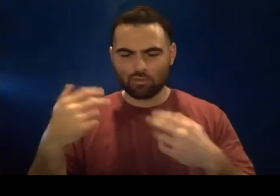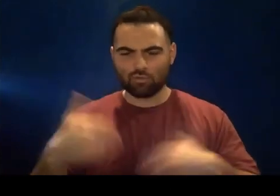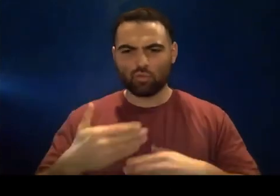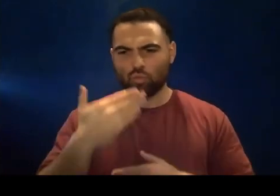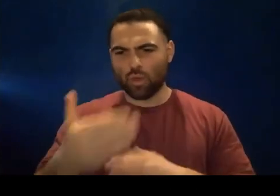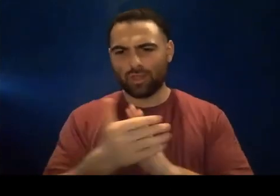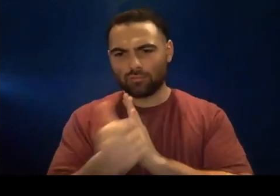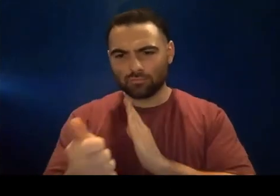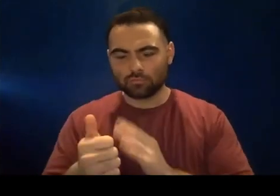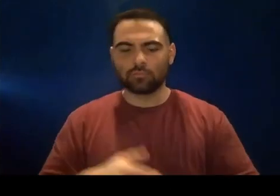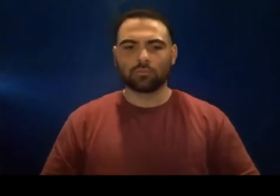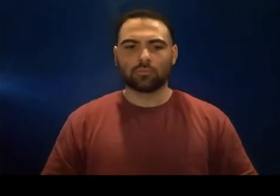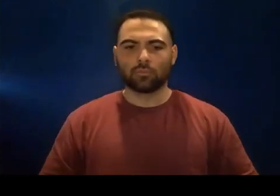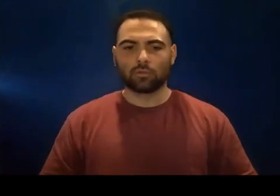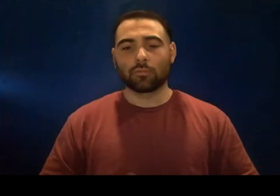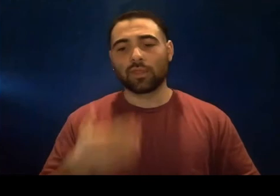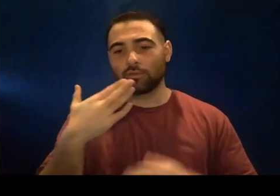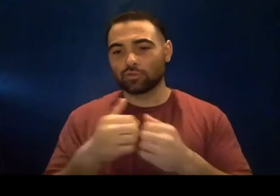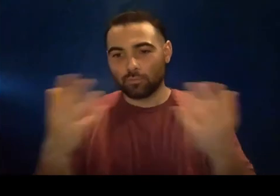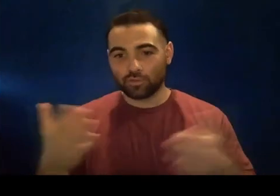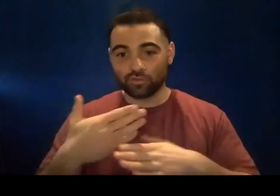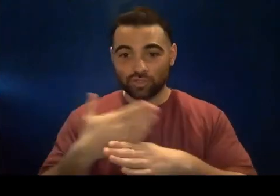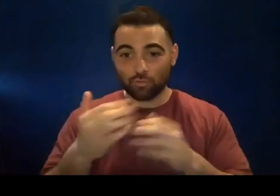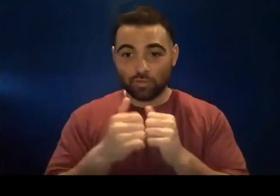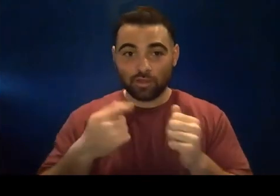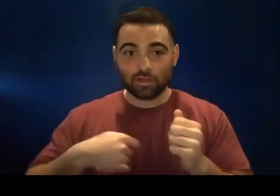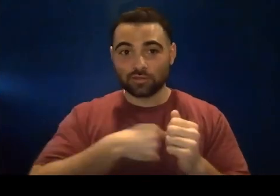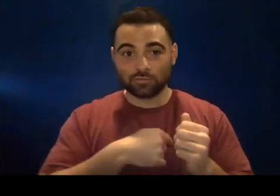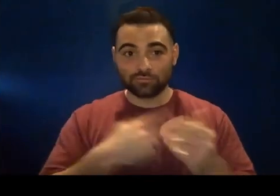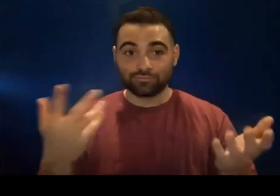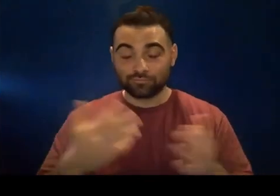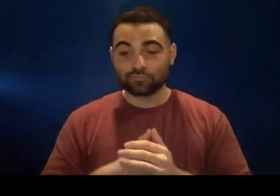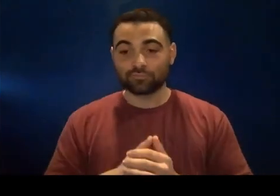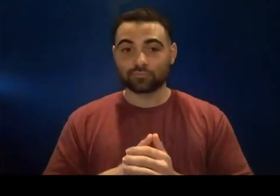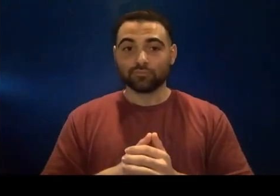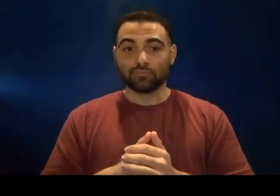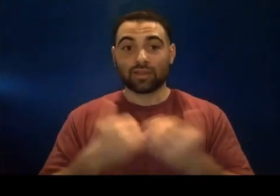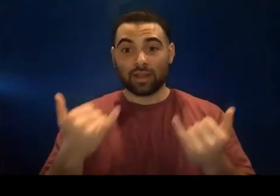and so thank you so much for sharing it with us. And as we get to sign off here,